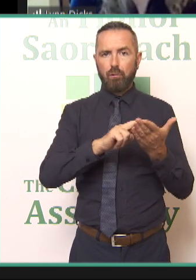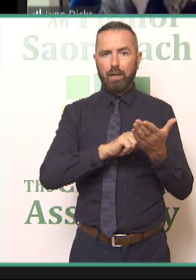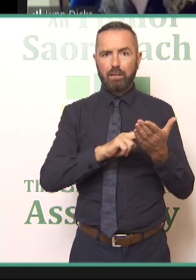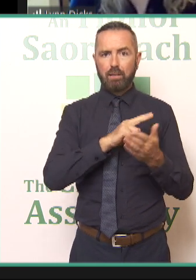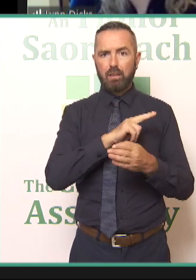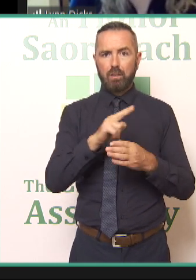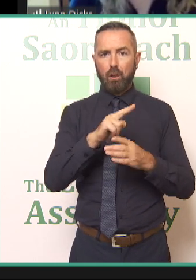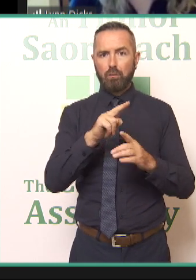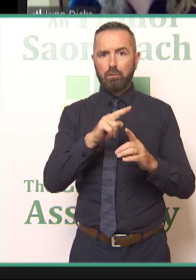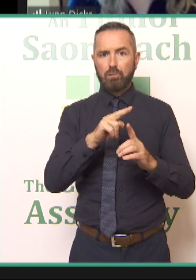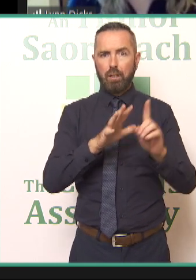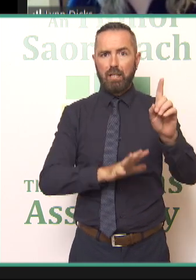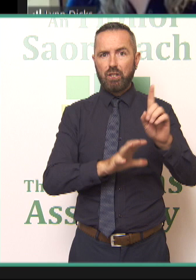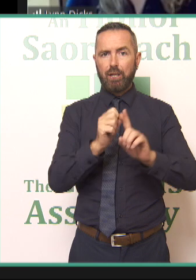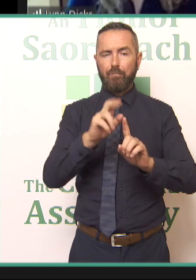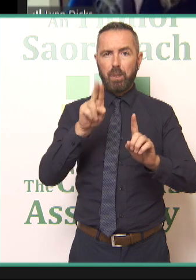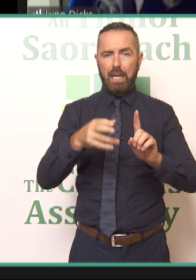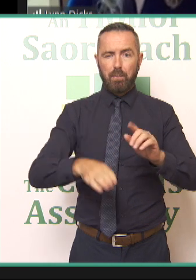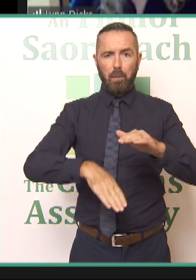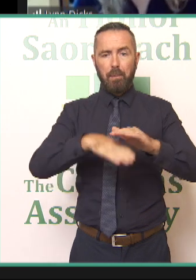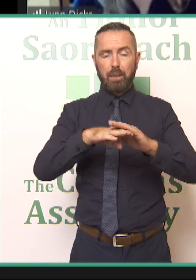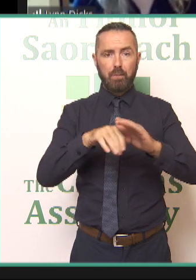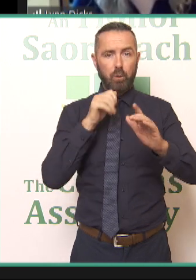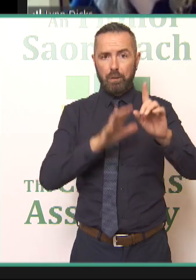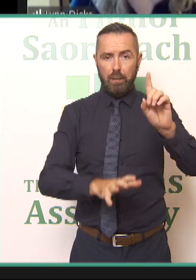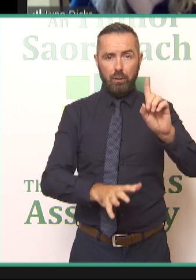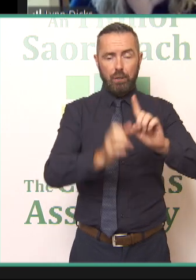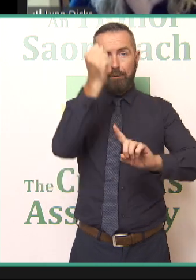maximum yields that they could get and it's being demonstrated in other places with the same climate